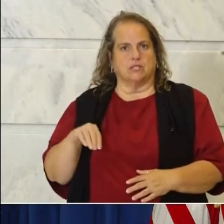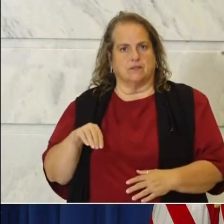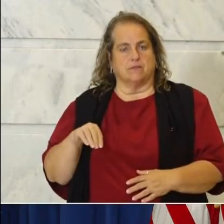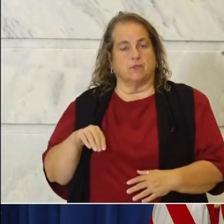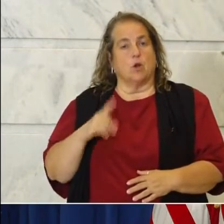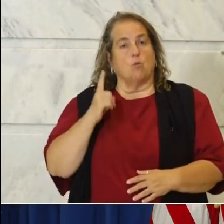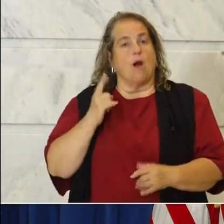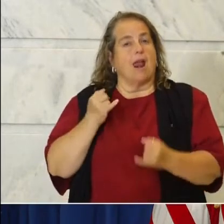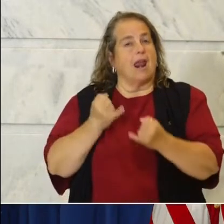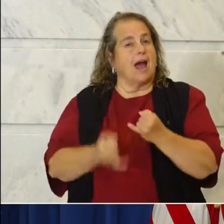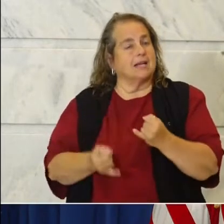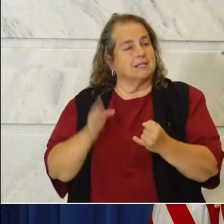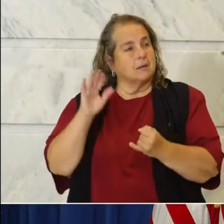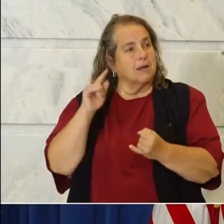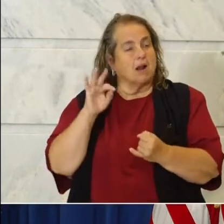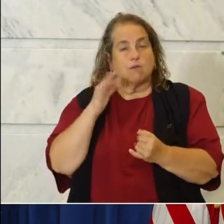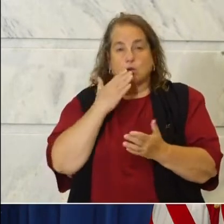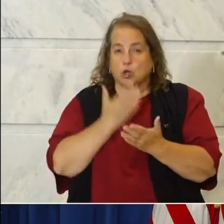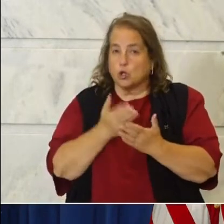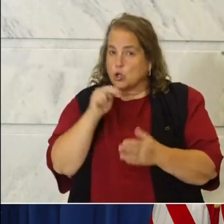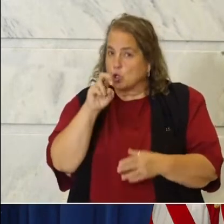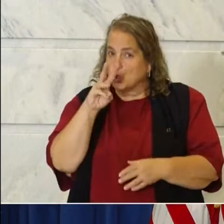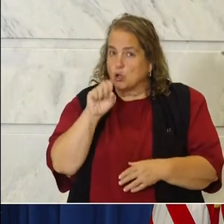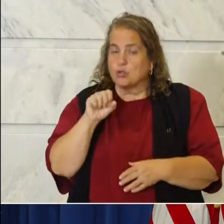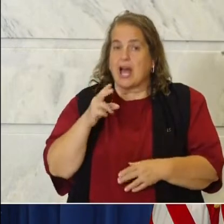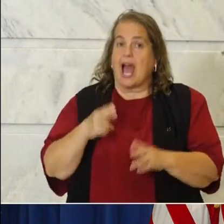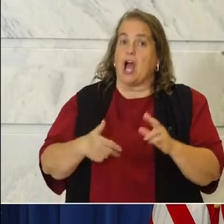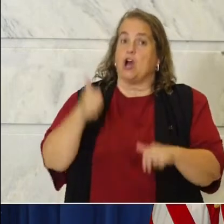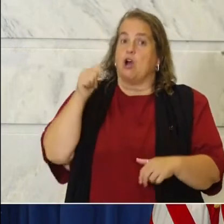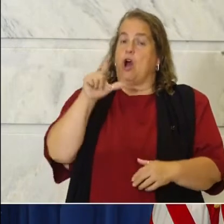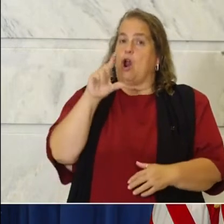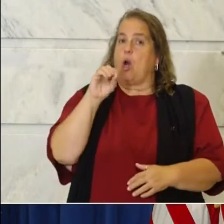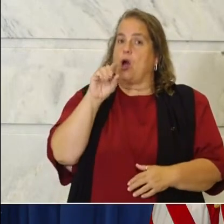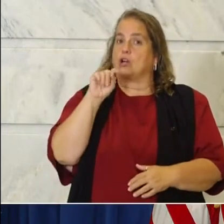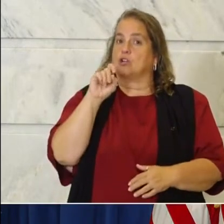bit of good news is due to higher lottery revenues. Need based student